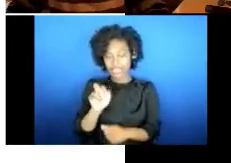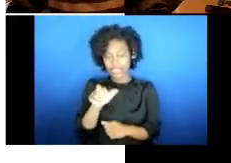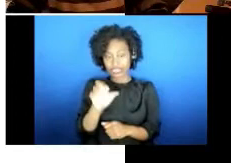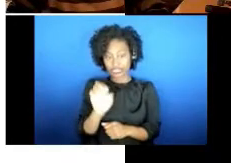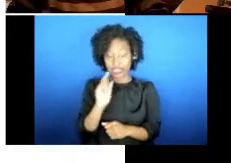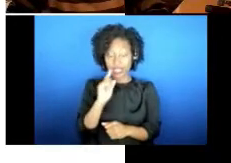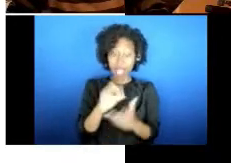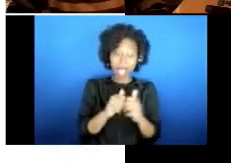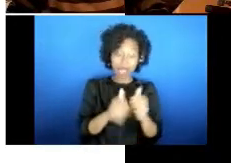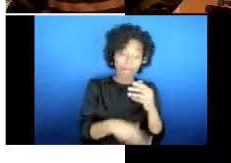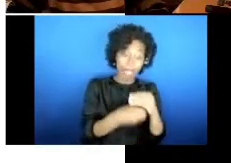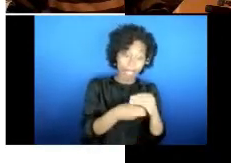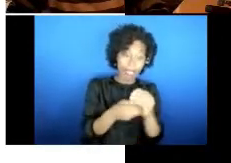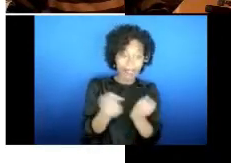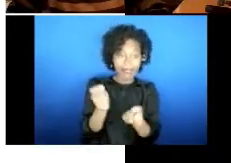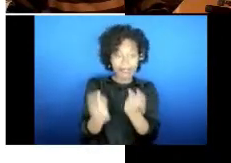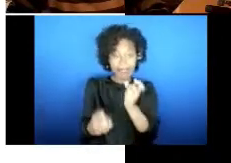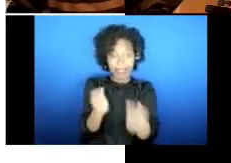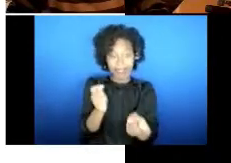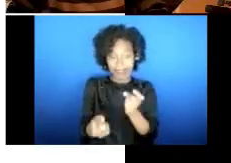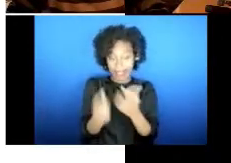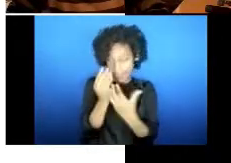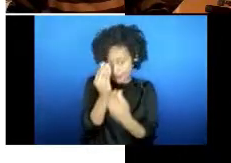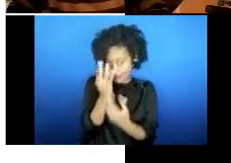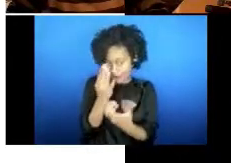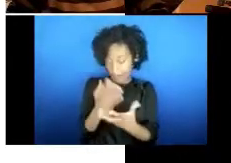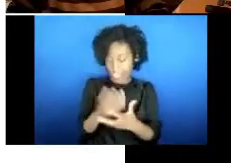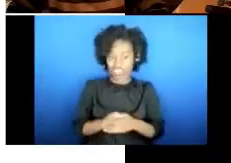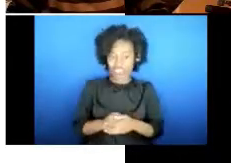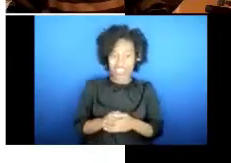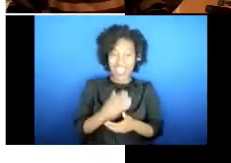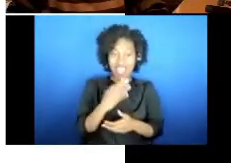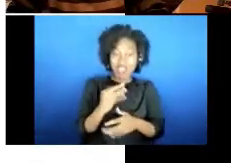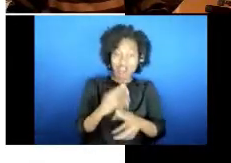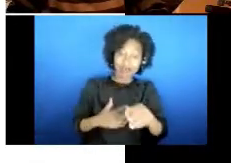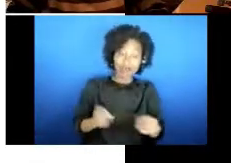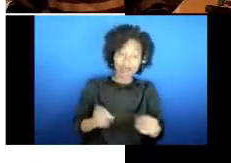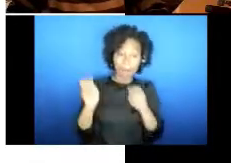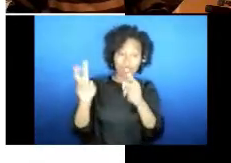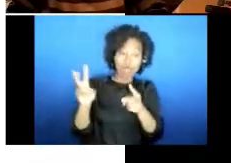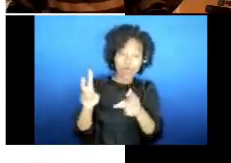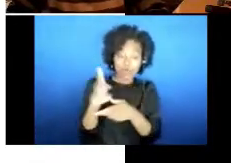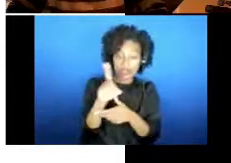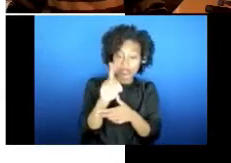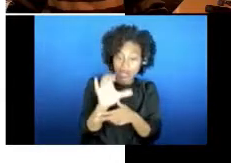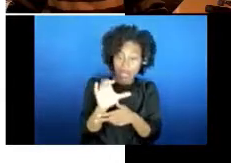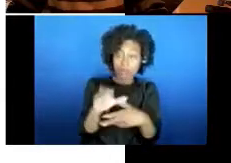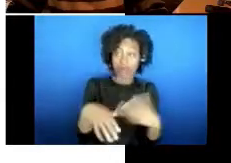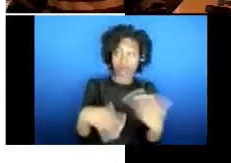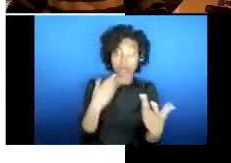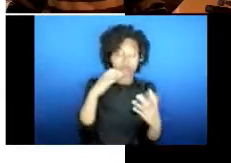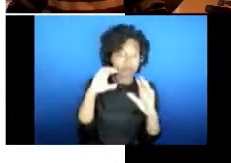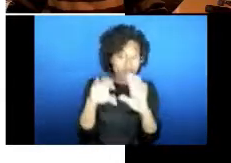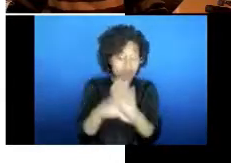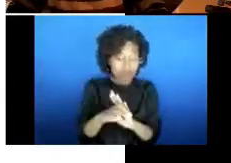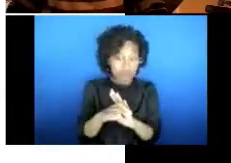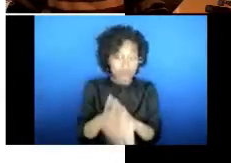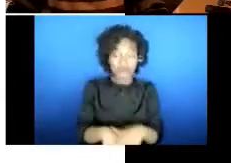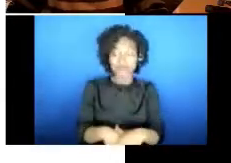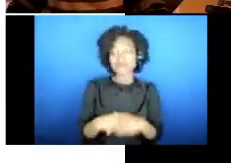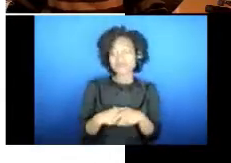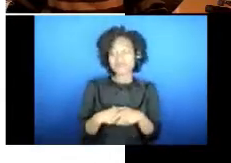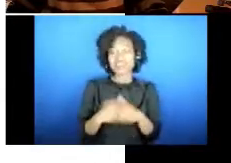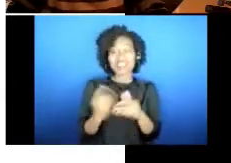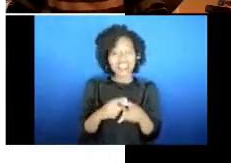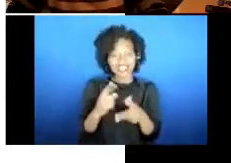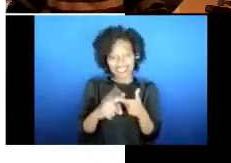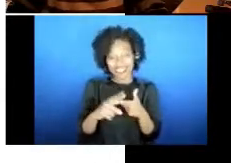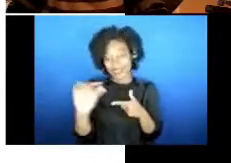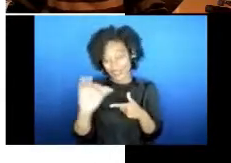14:05:07 or edit contentsand upload documents or images and also embedding hyperlinks or